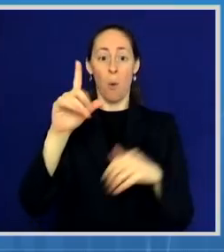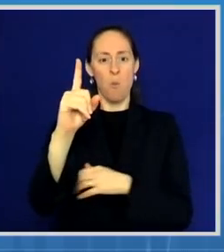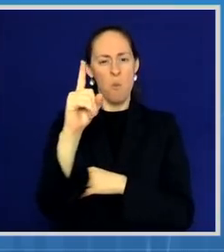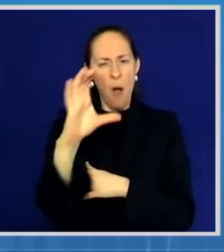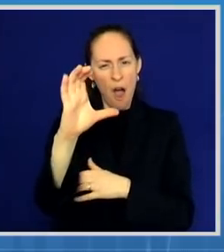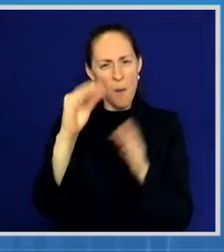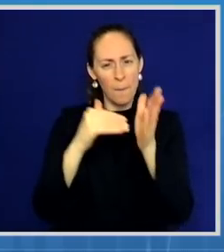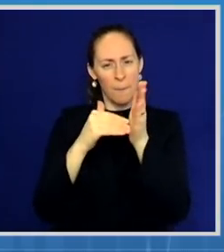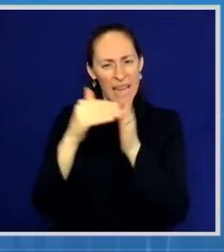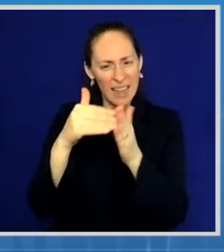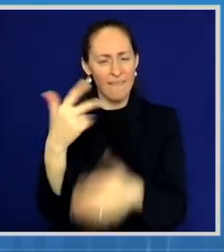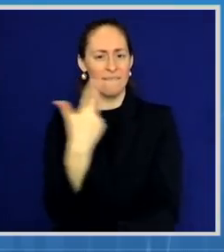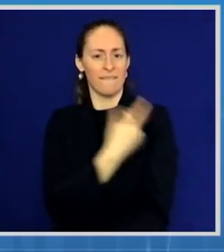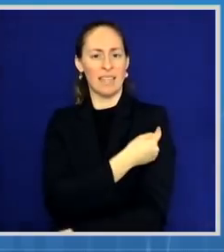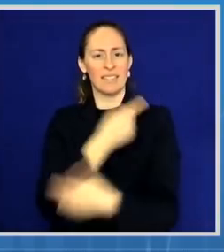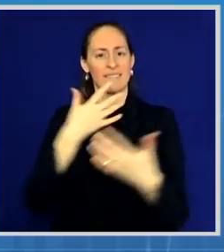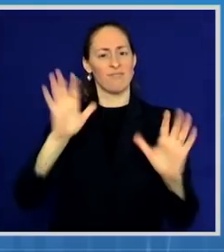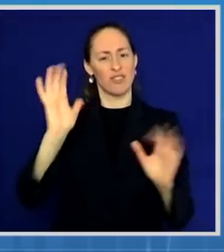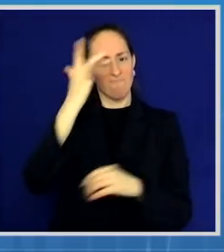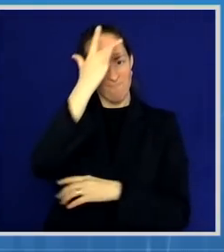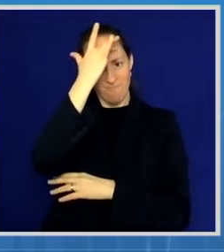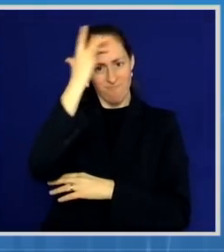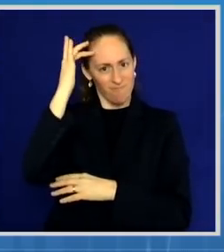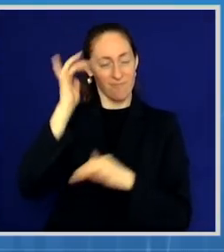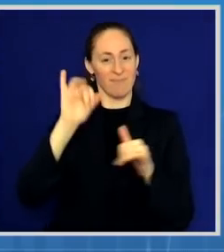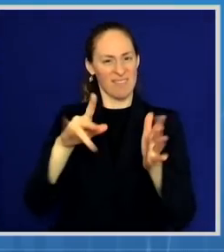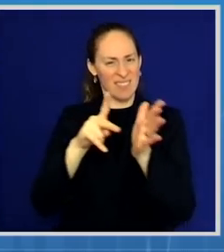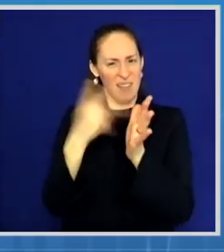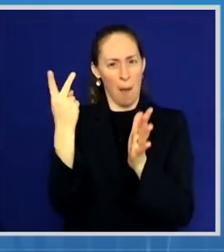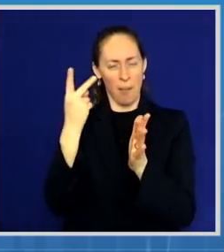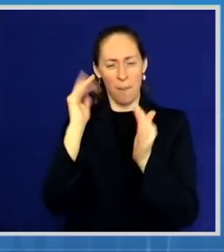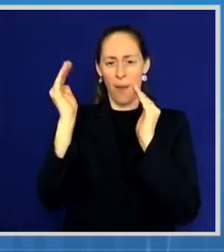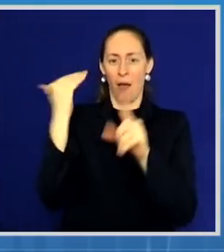nearly double the 55 million who were fully vaccinated at the end of March.